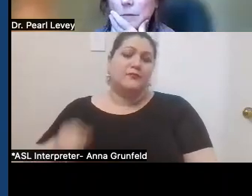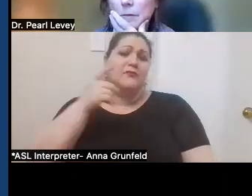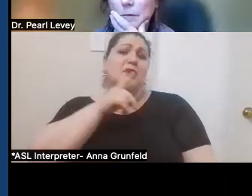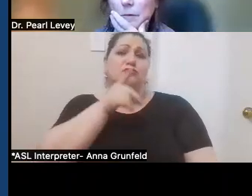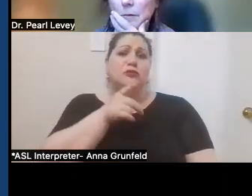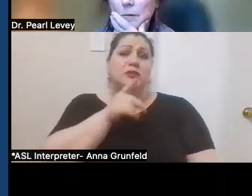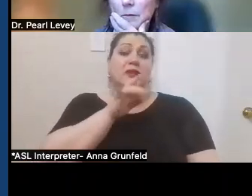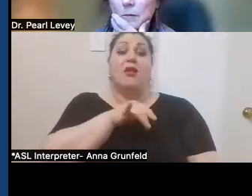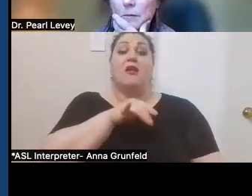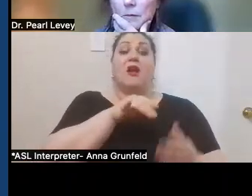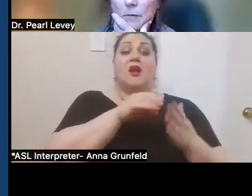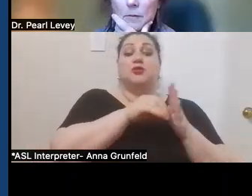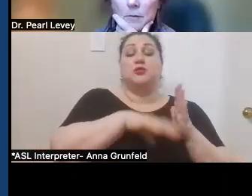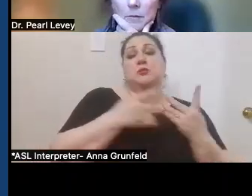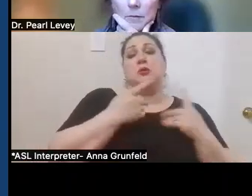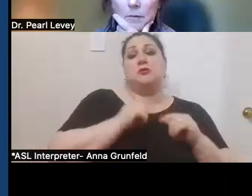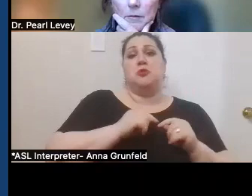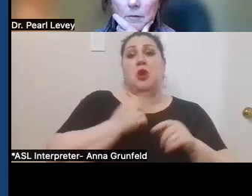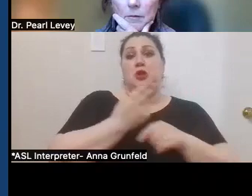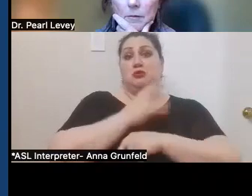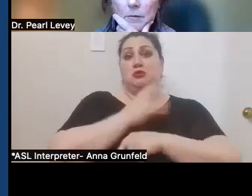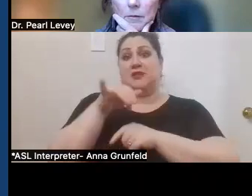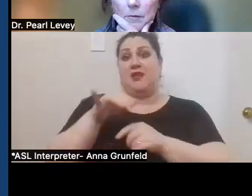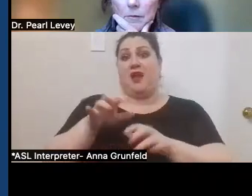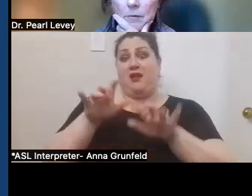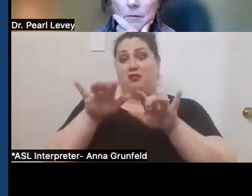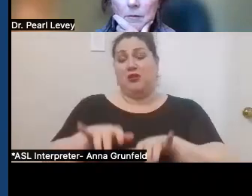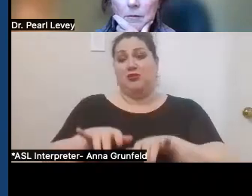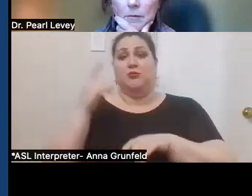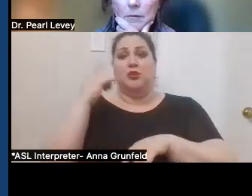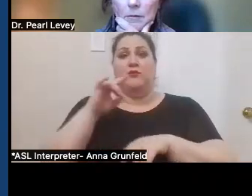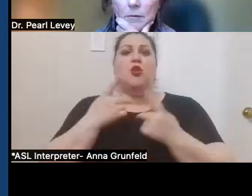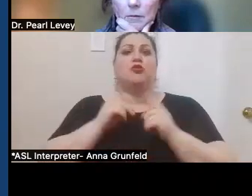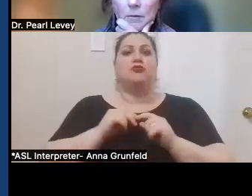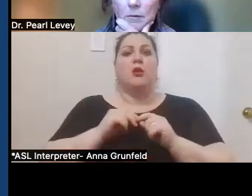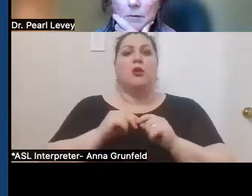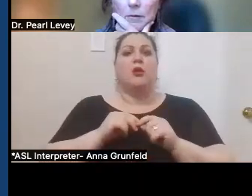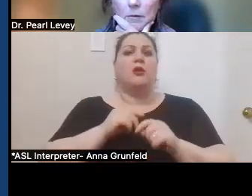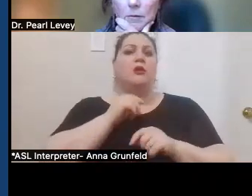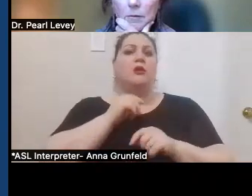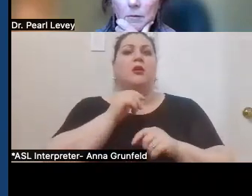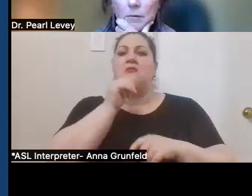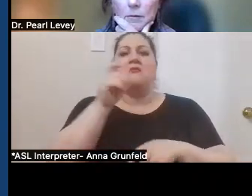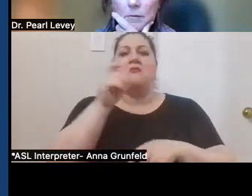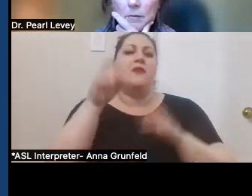And then we've also had issues where the learner will consent to agree to